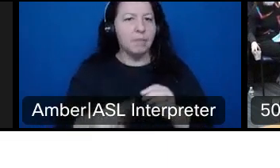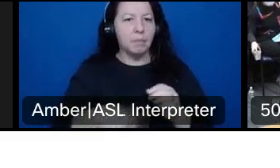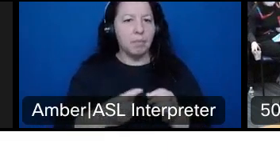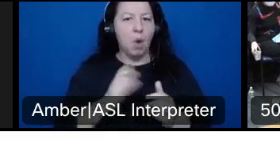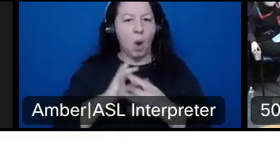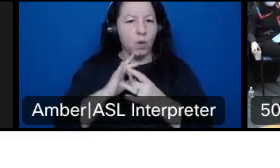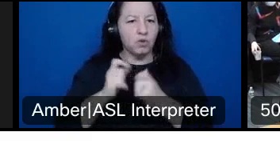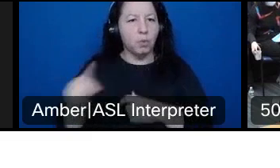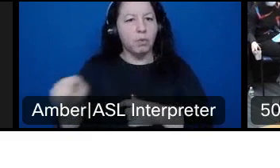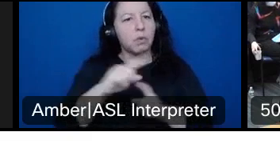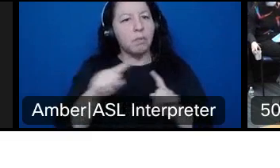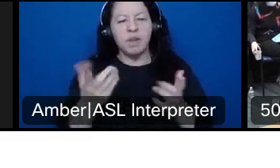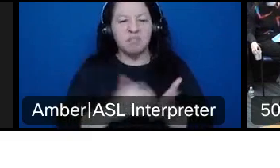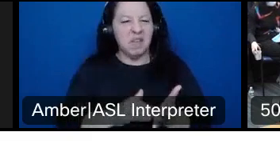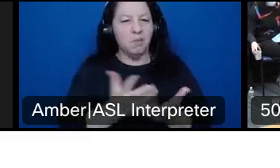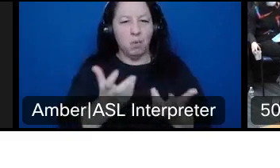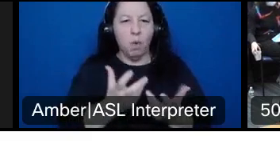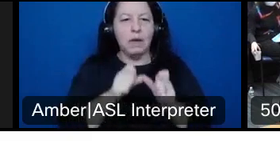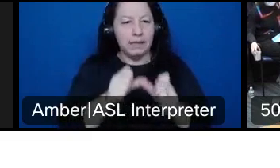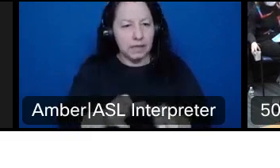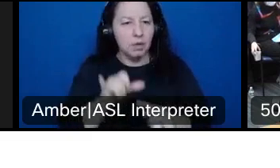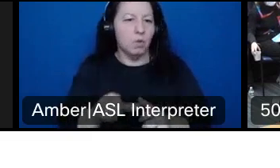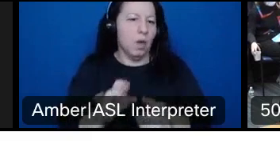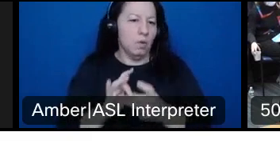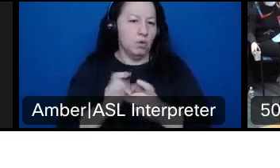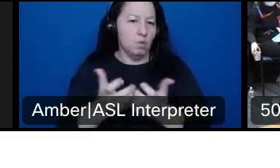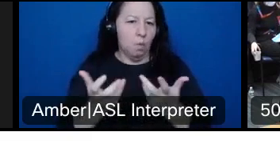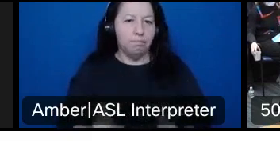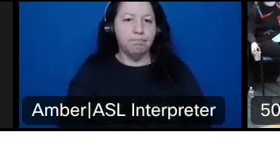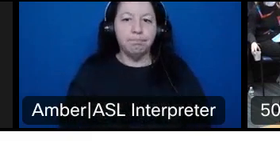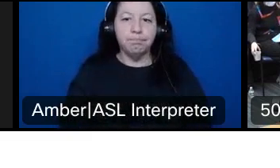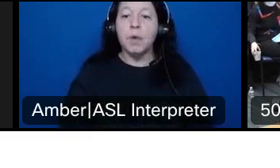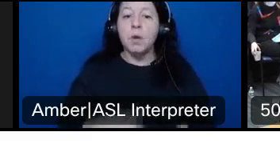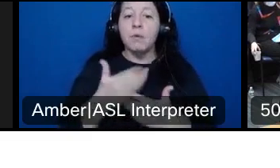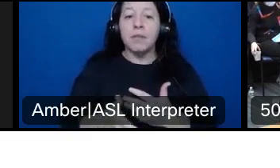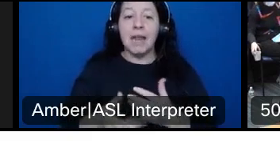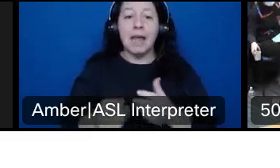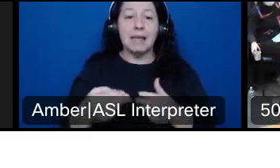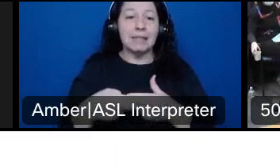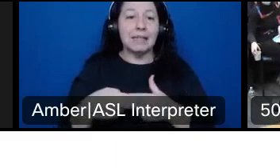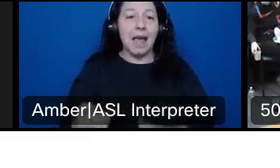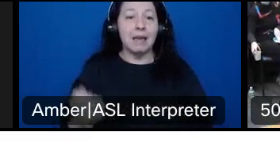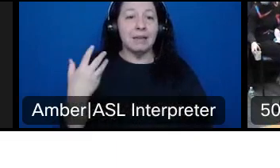But again, we, we certainly want to continue that relationship on the next slide the reasons for the extension.